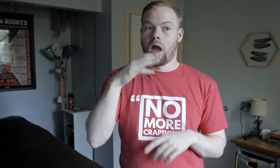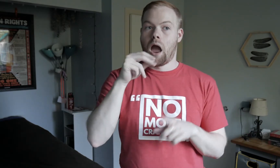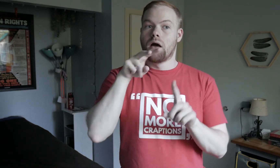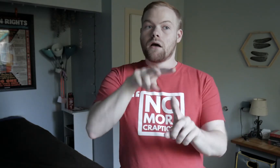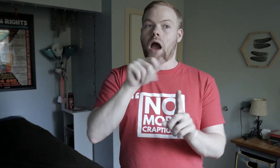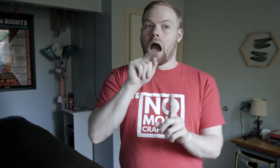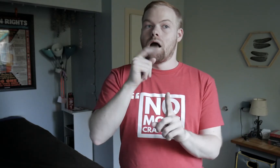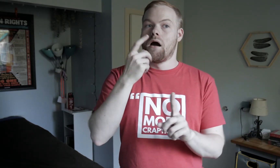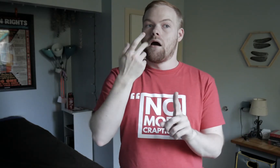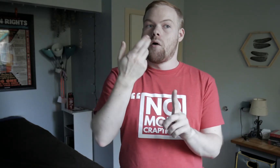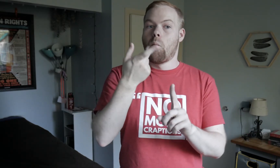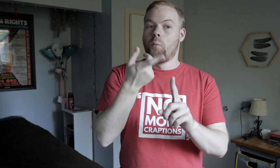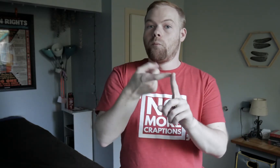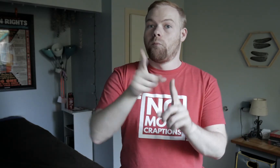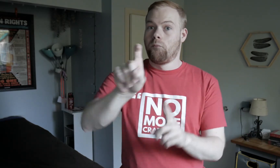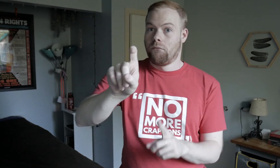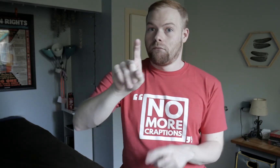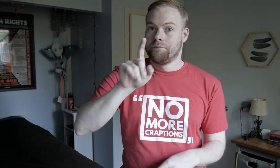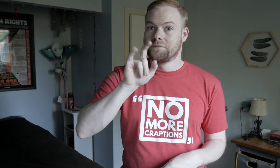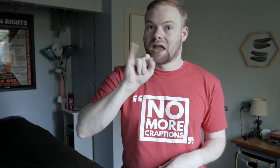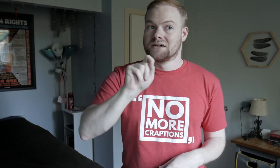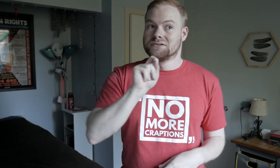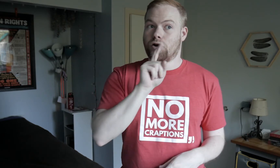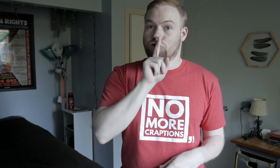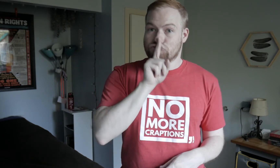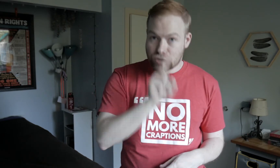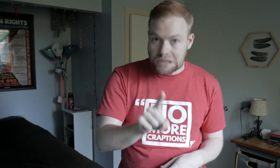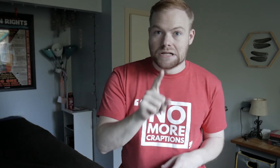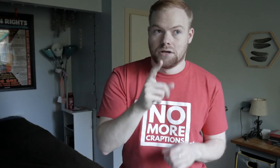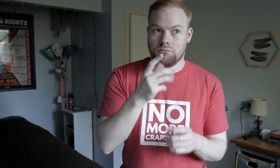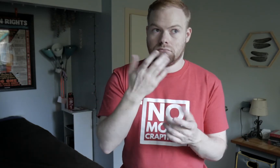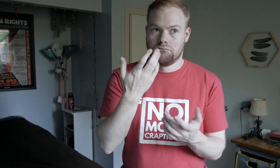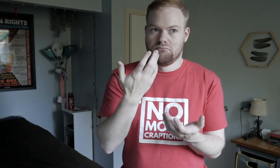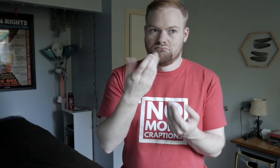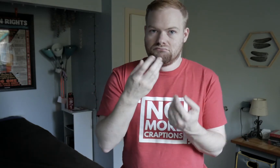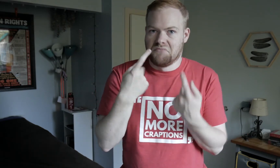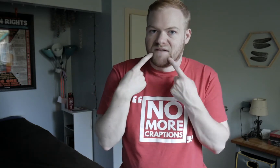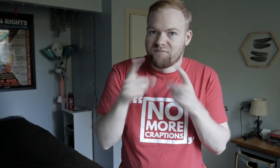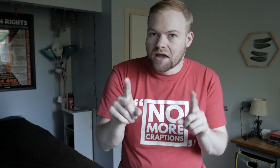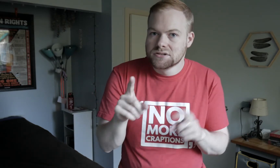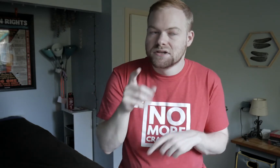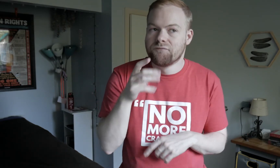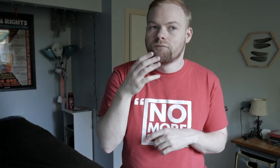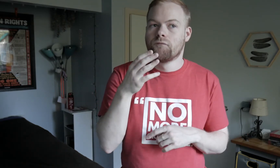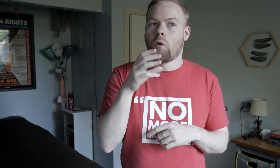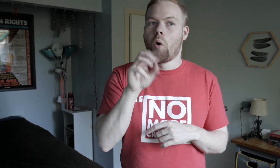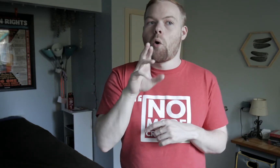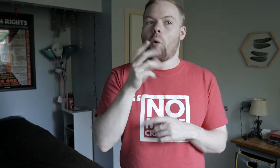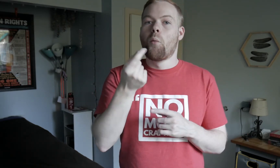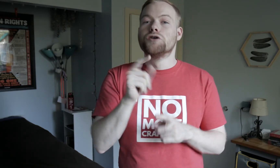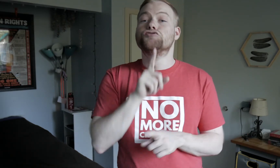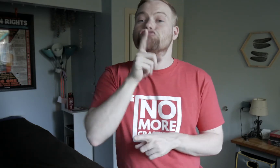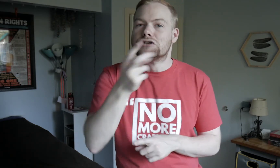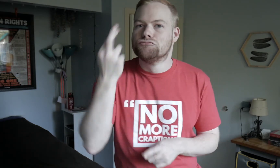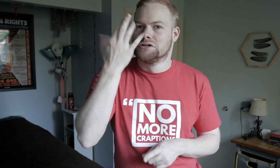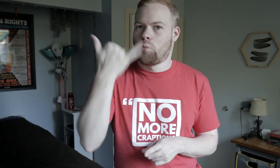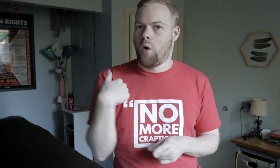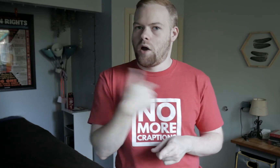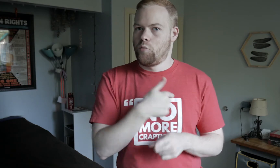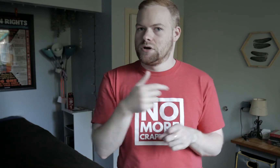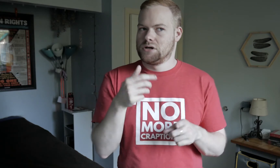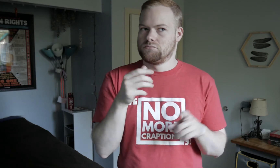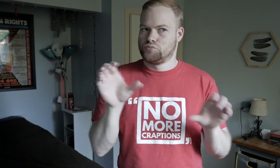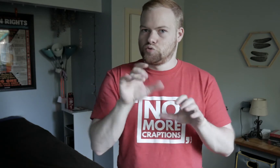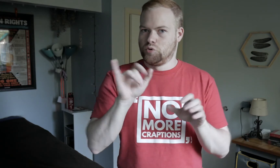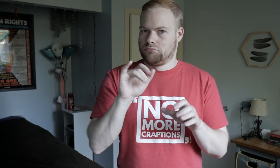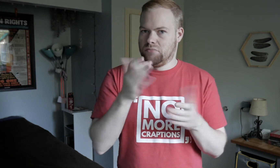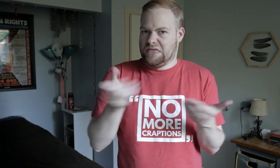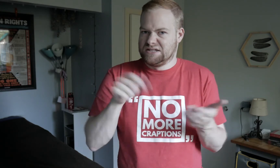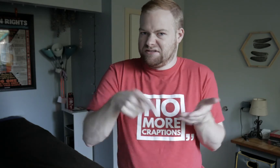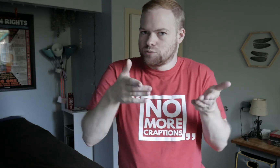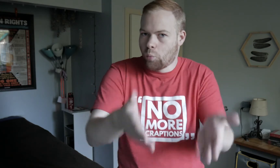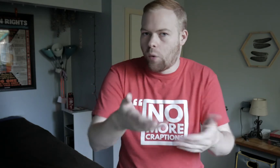And looked at and asked, is it really effective or what’s the real reason why we do things this way.